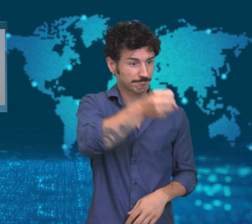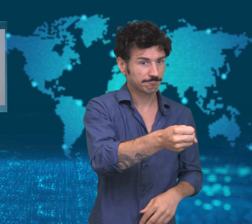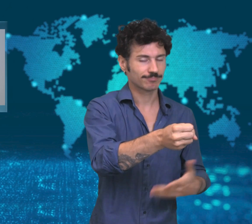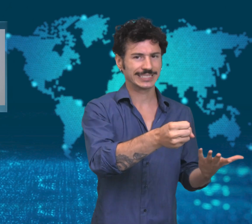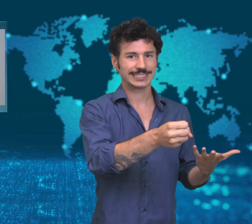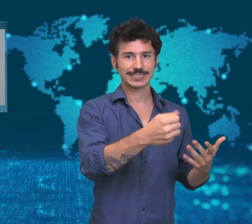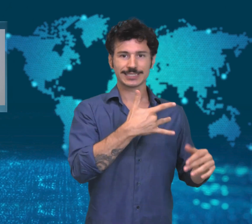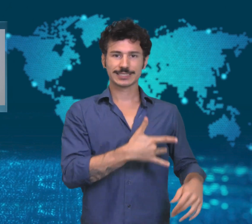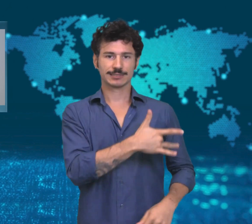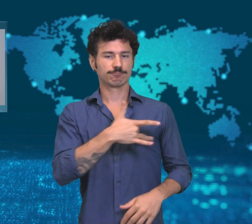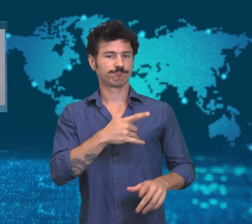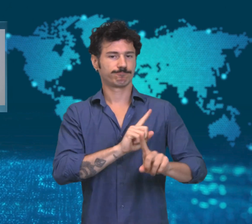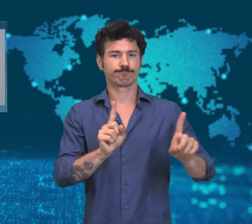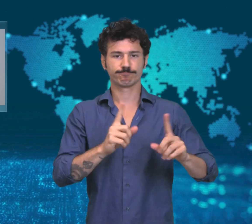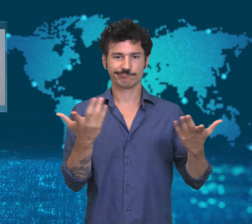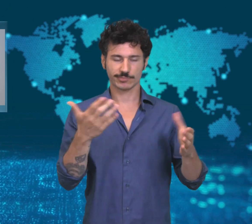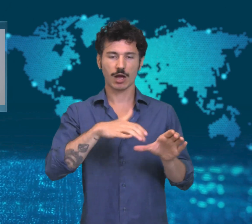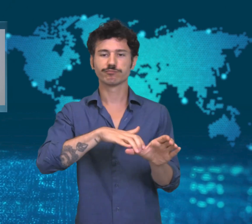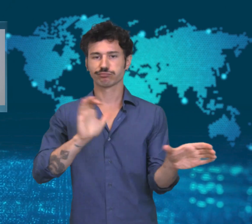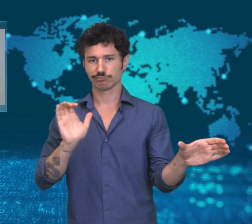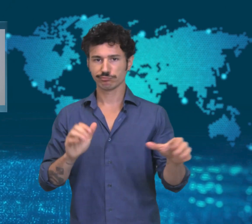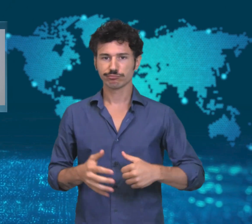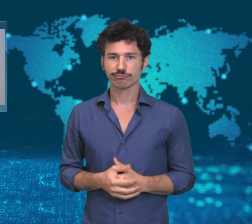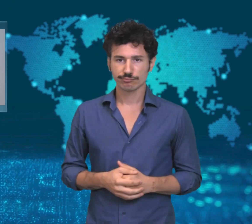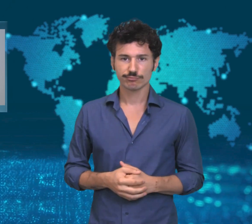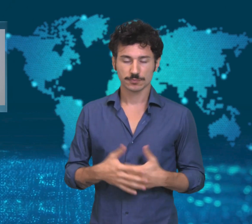punishment of extradited people.